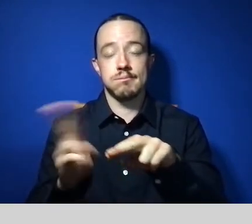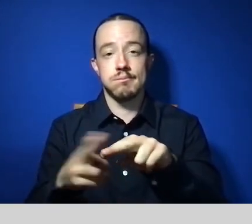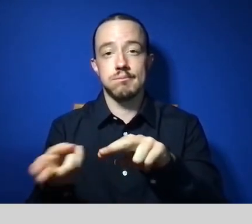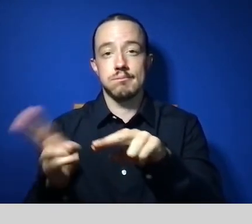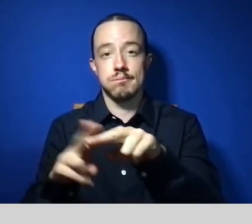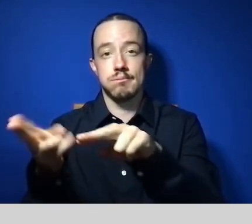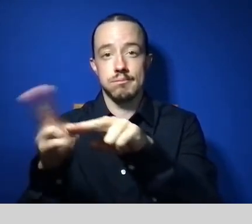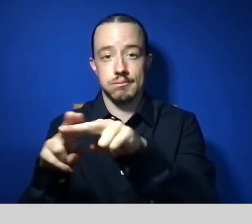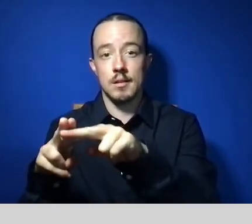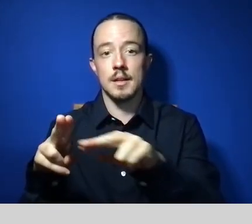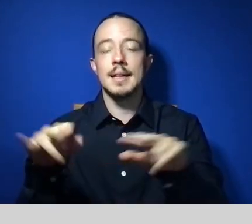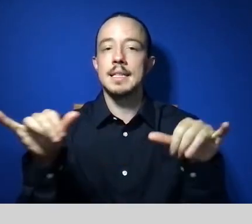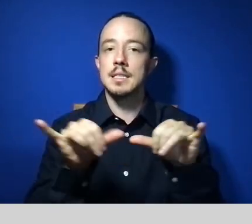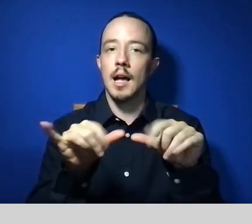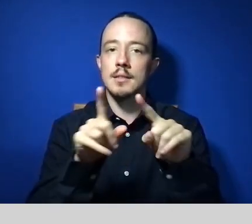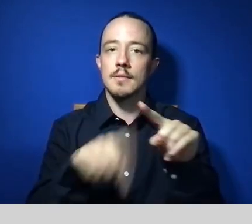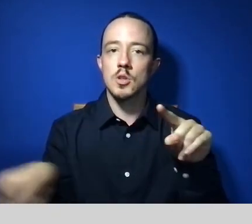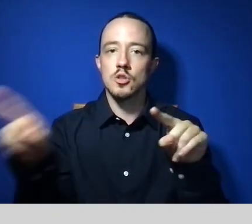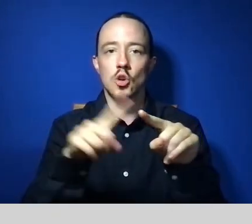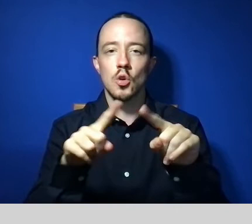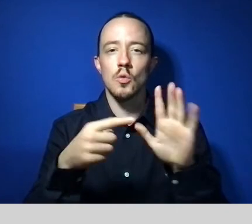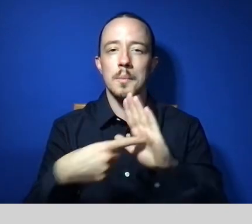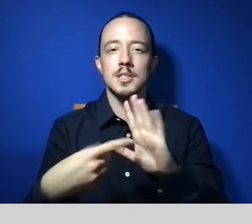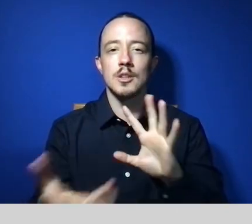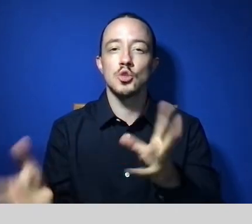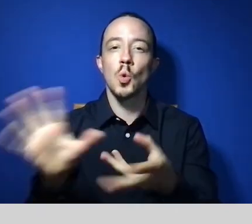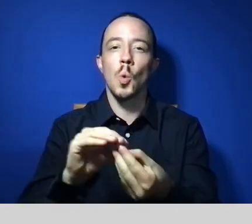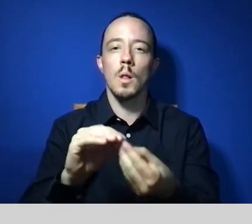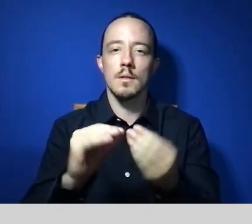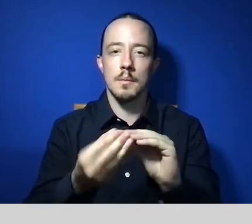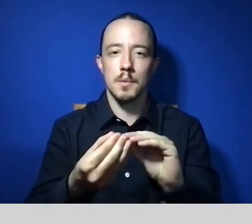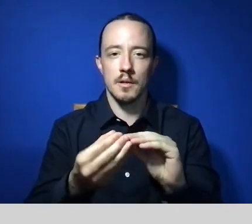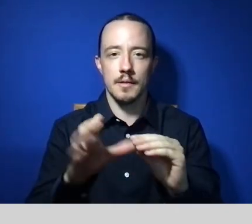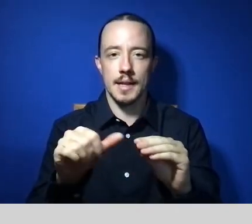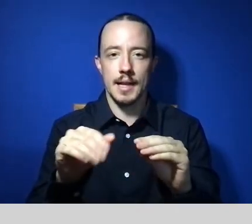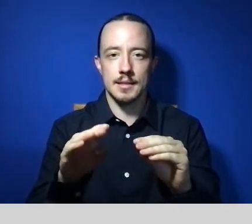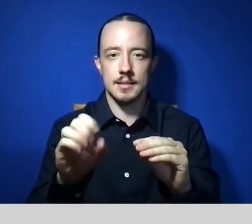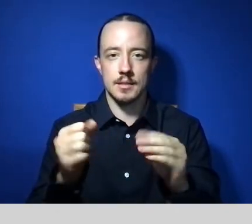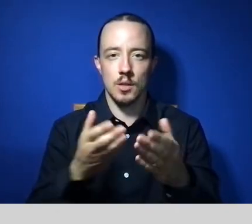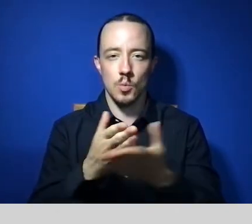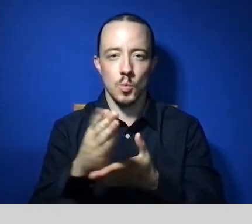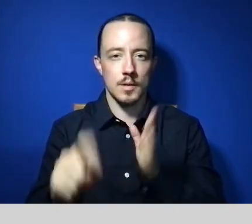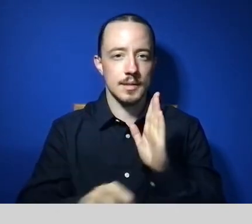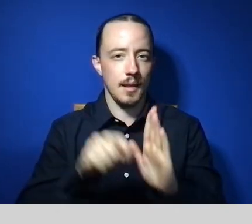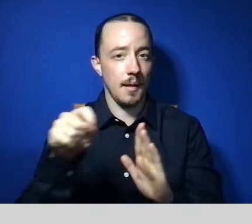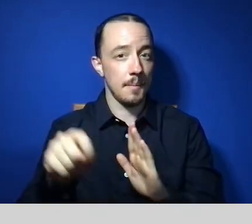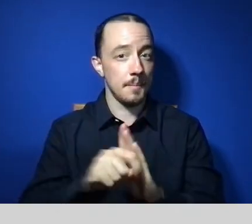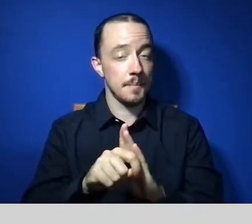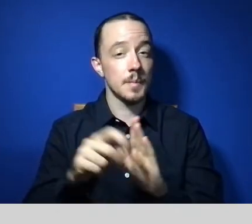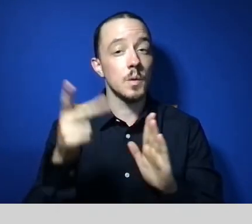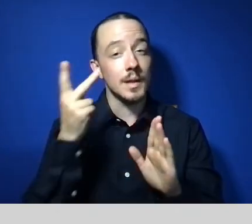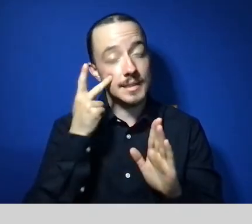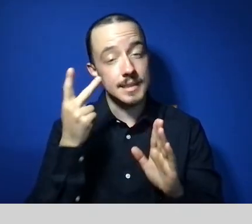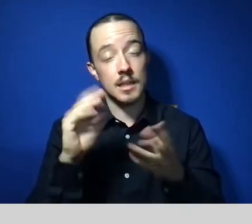the circle of the graph represents the total number of cases over time. So notice that number of cases is going up.